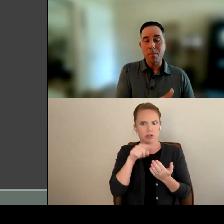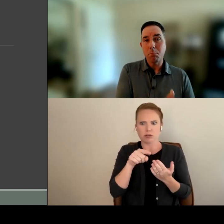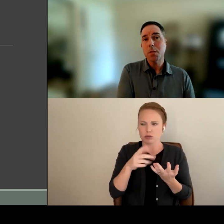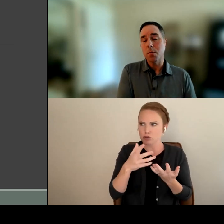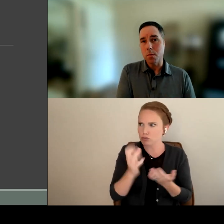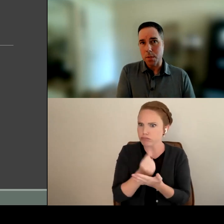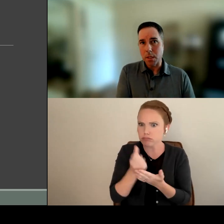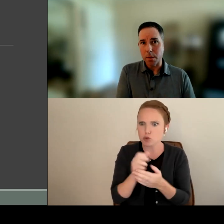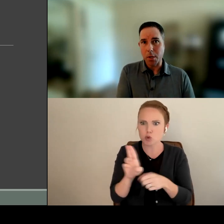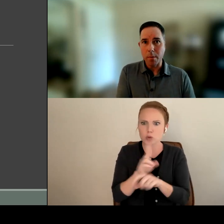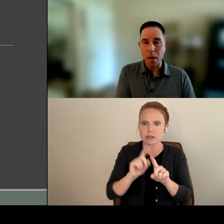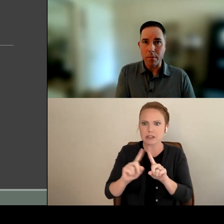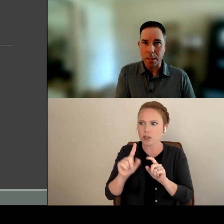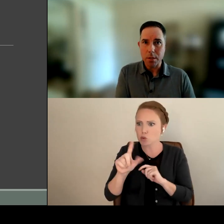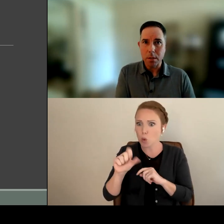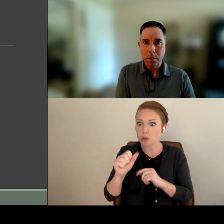often misused in the procurement conversation.